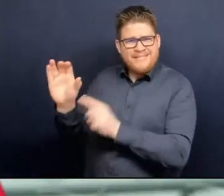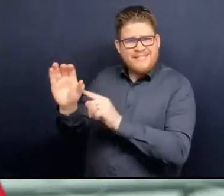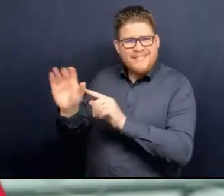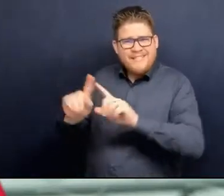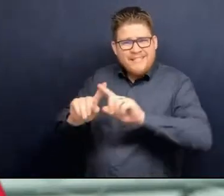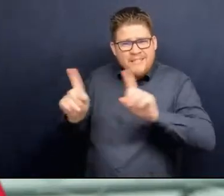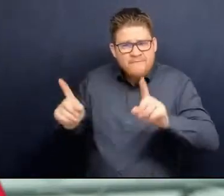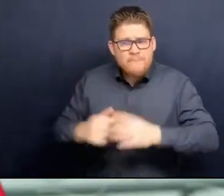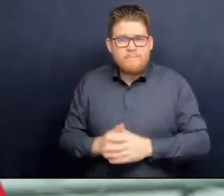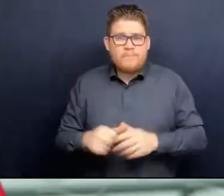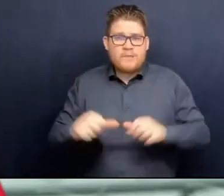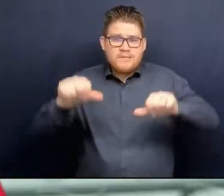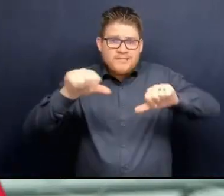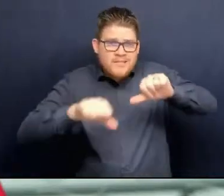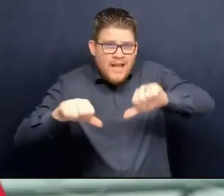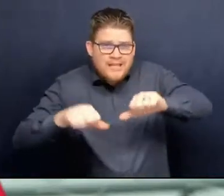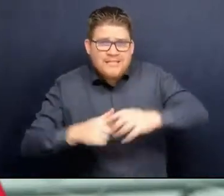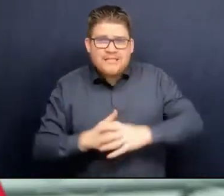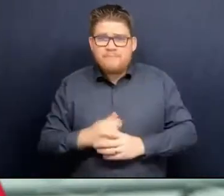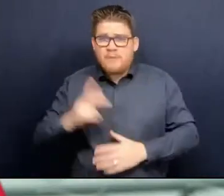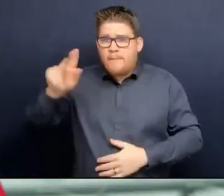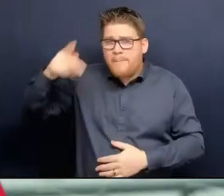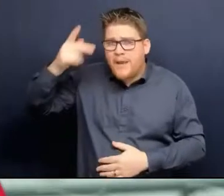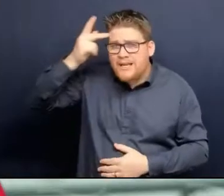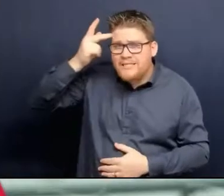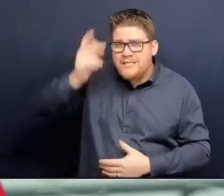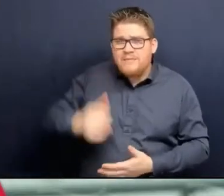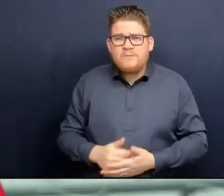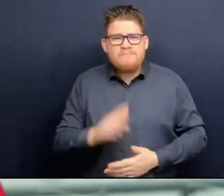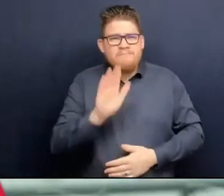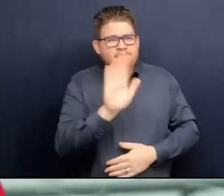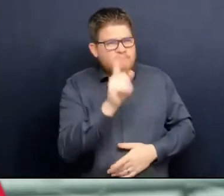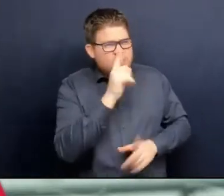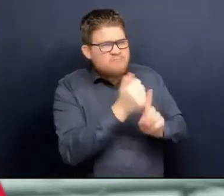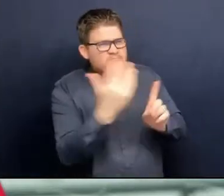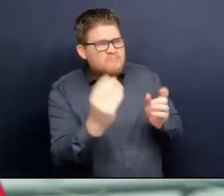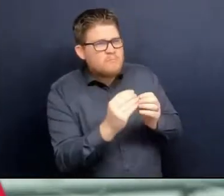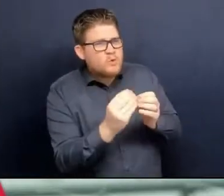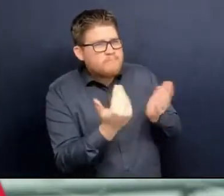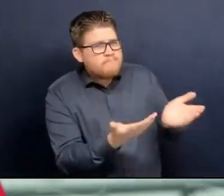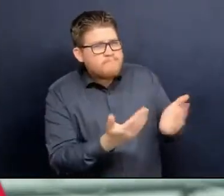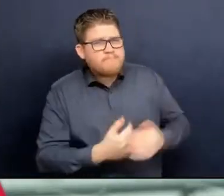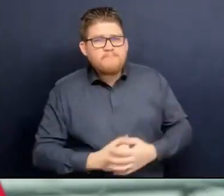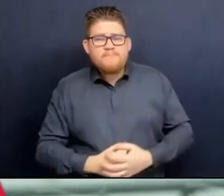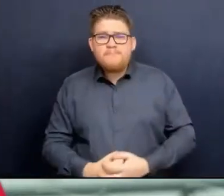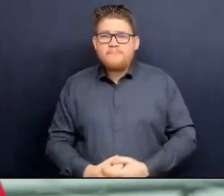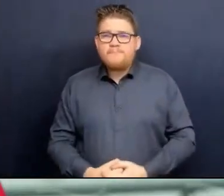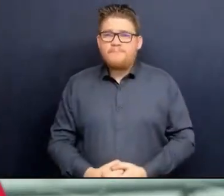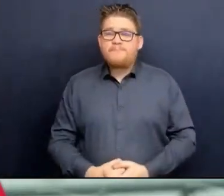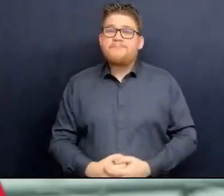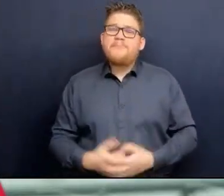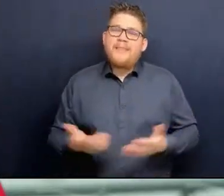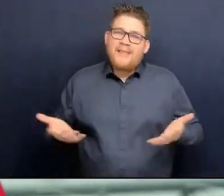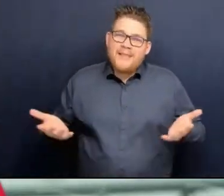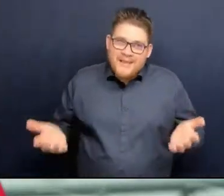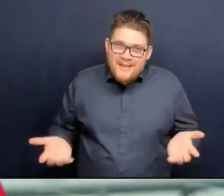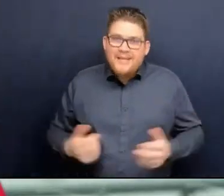things a little bit different here in BC Yeah, It's probably everything everything about that